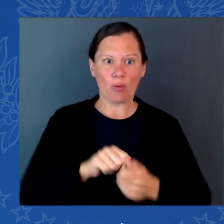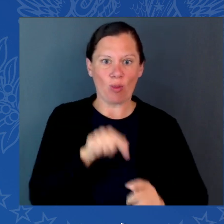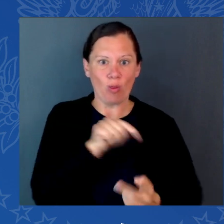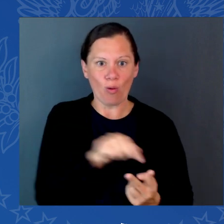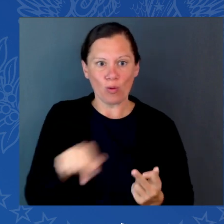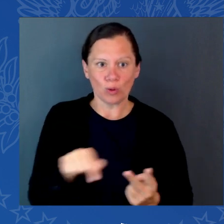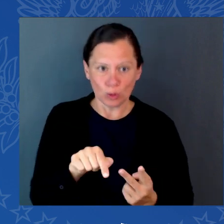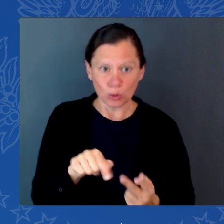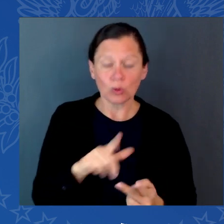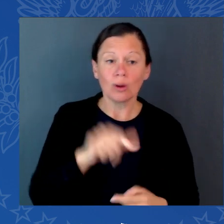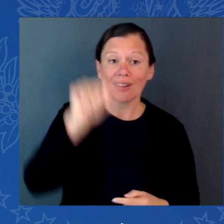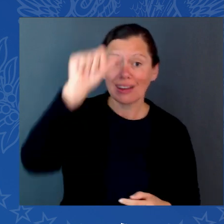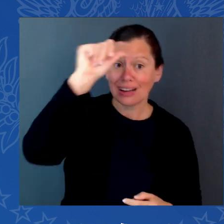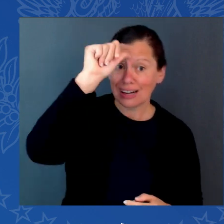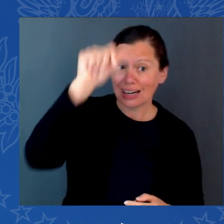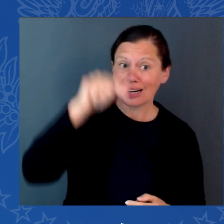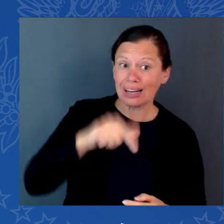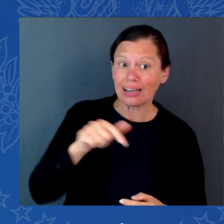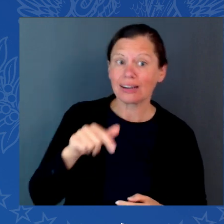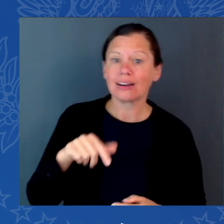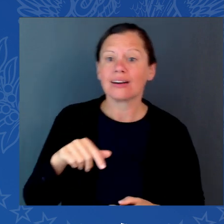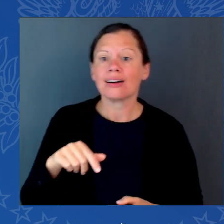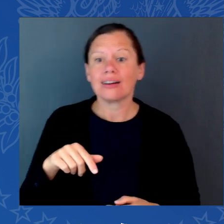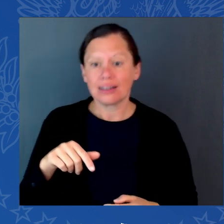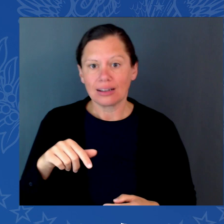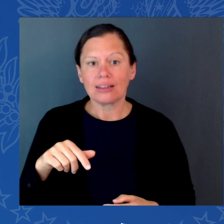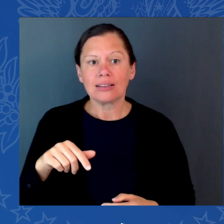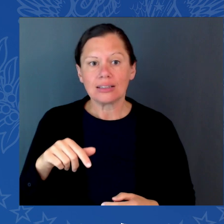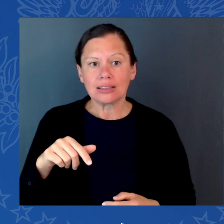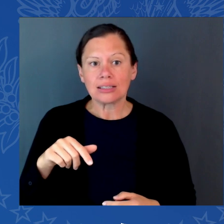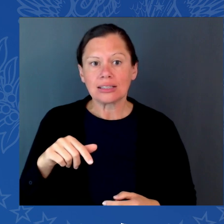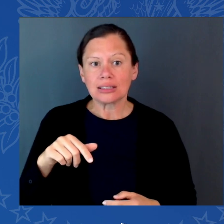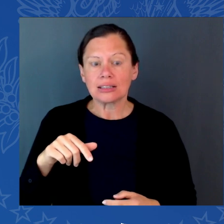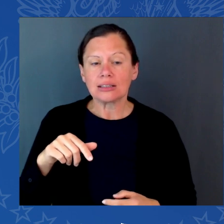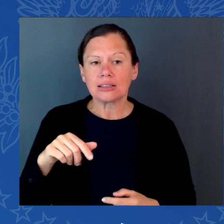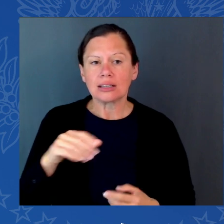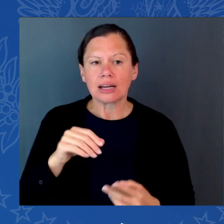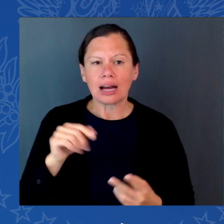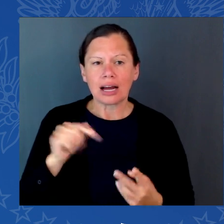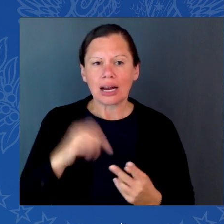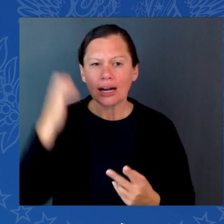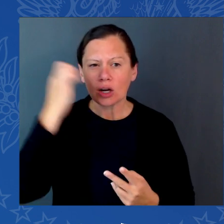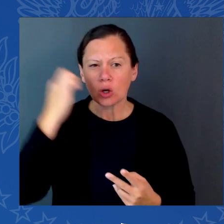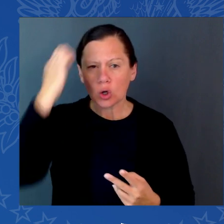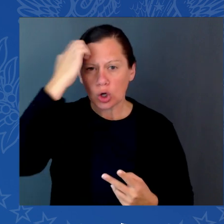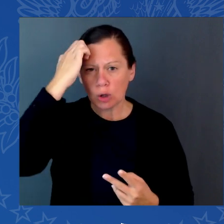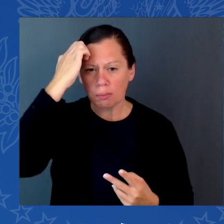and Europe with a rail link that will make trade between India and Europe 40%